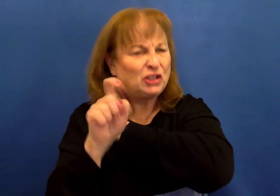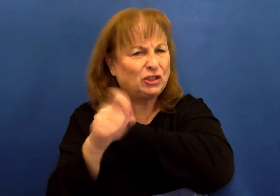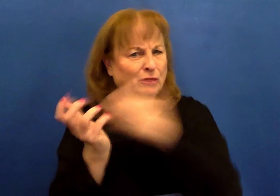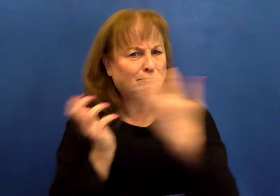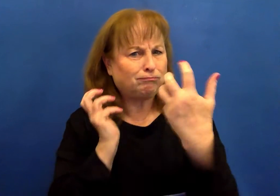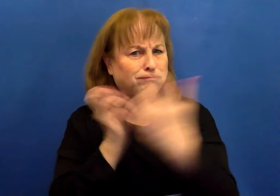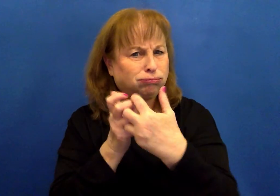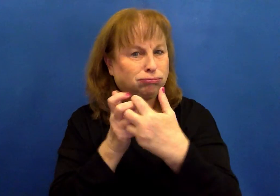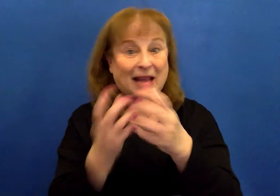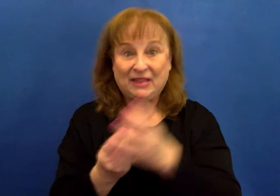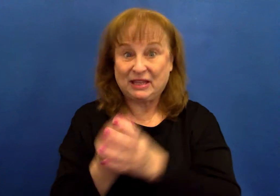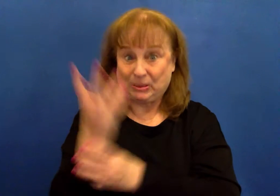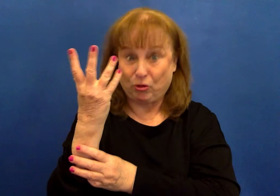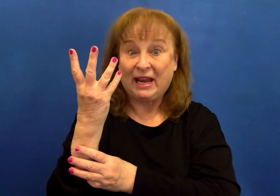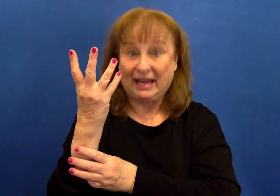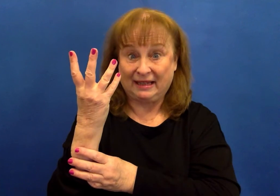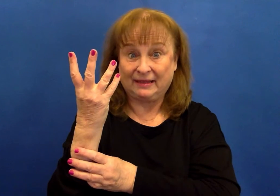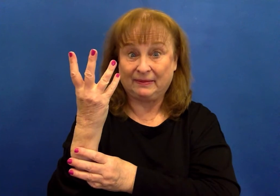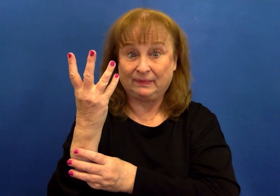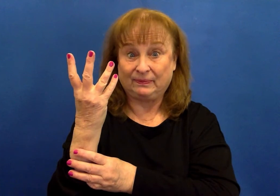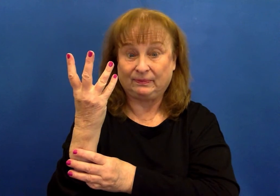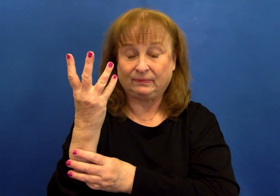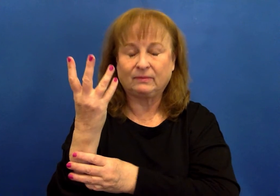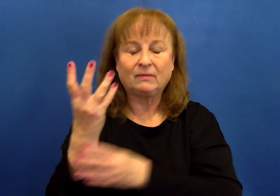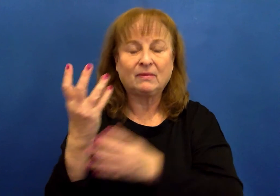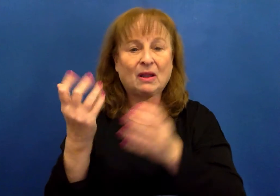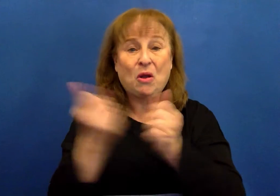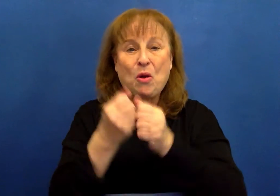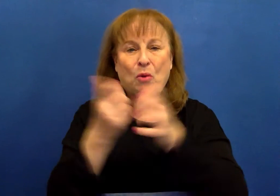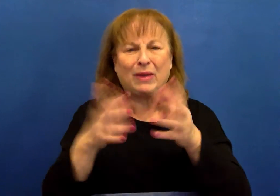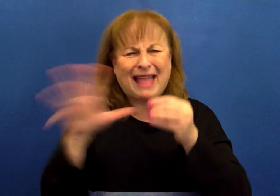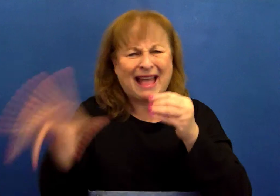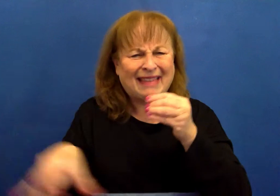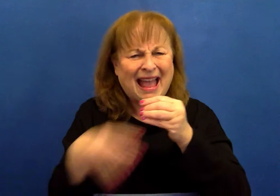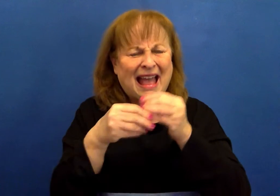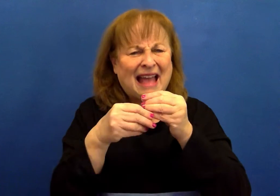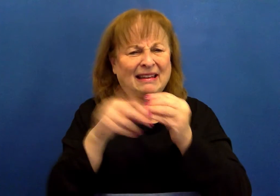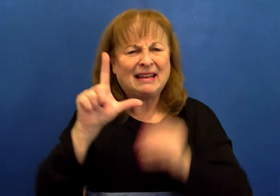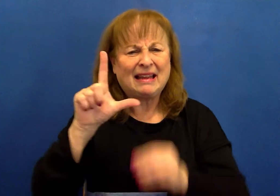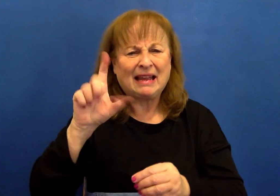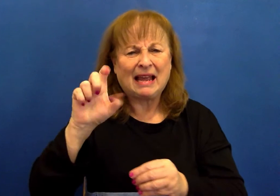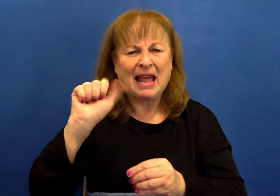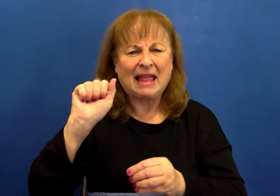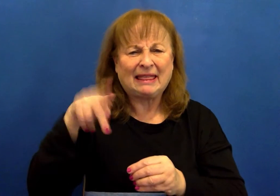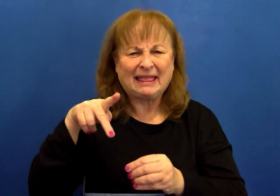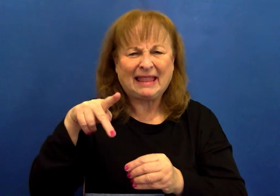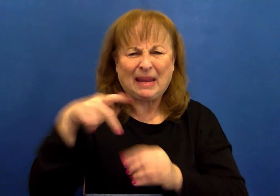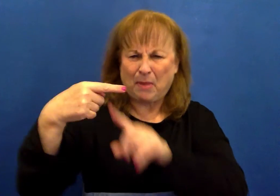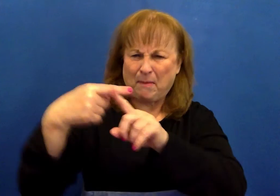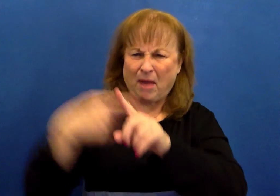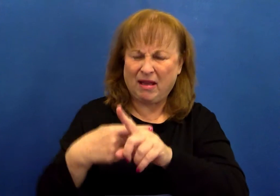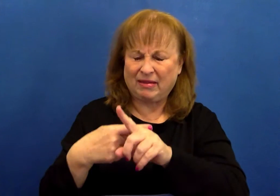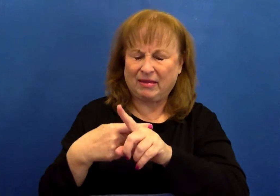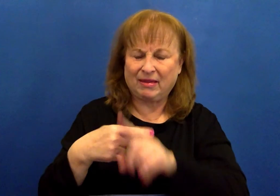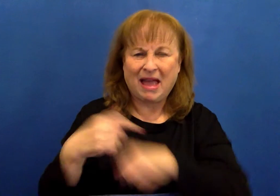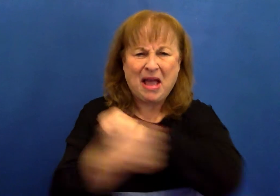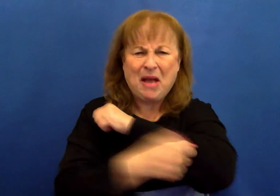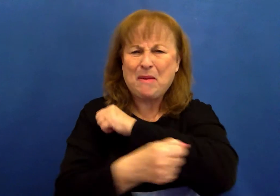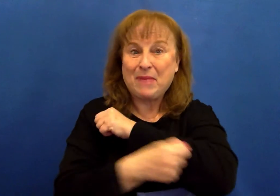in the spring." Without the addition of the leap year month, Passover would sometimes